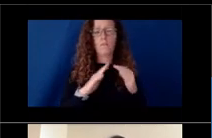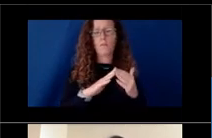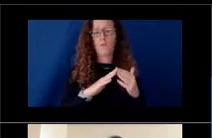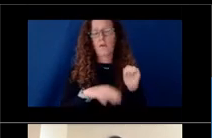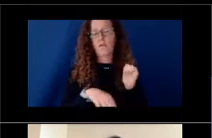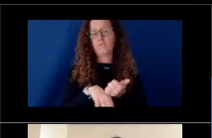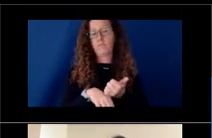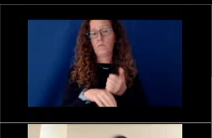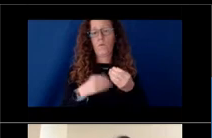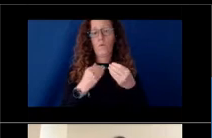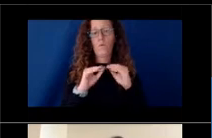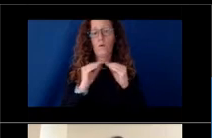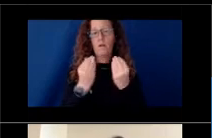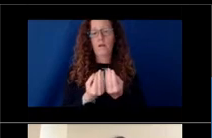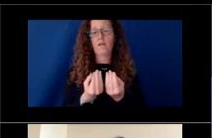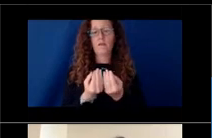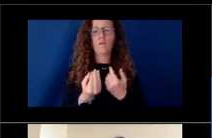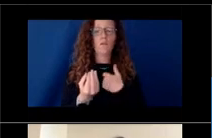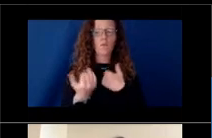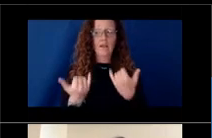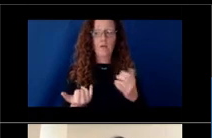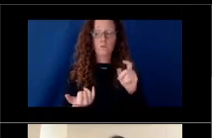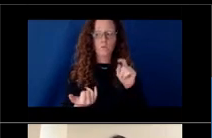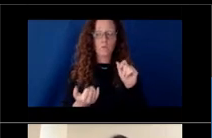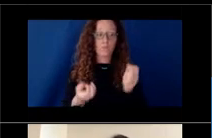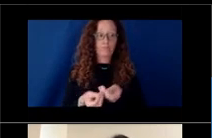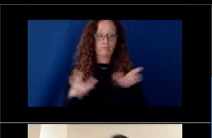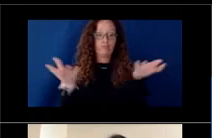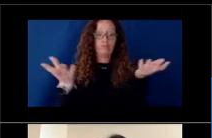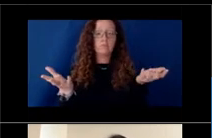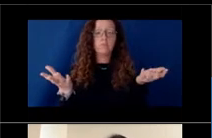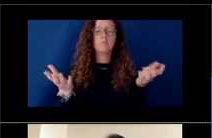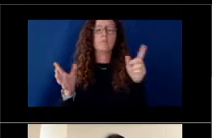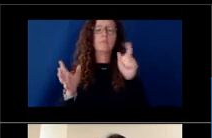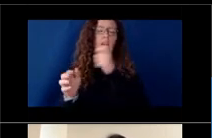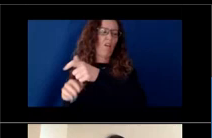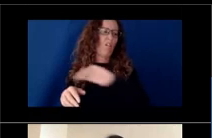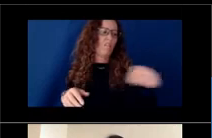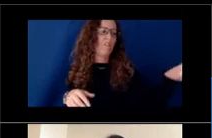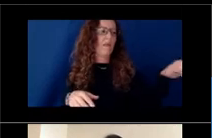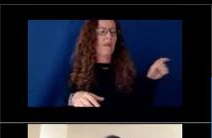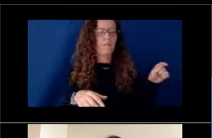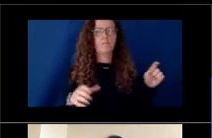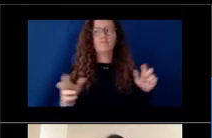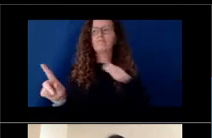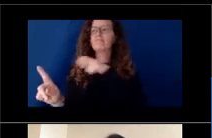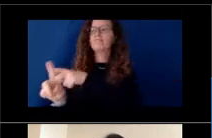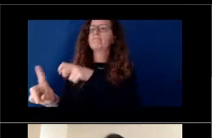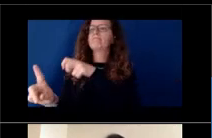tool is being introduced, those offices are going and working with their local partners to help them